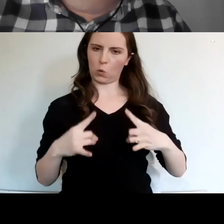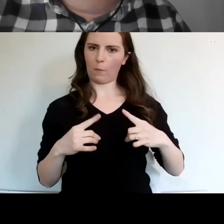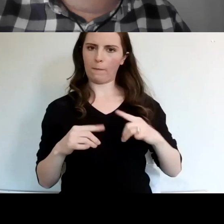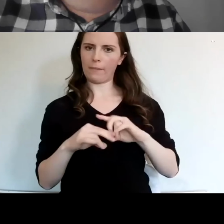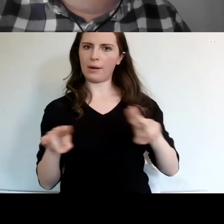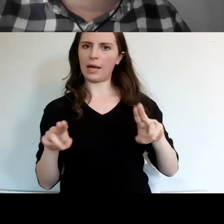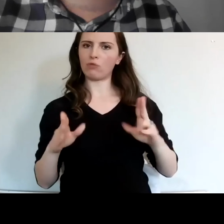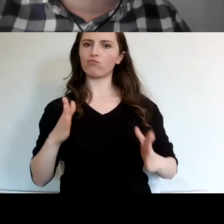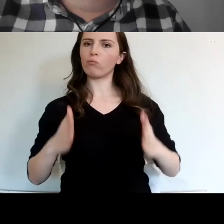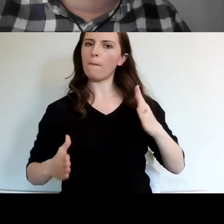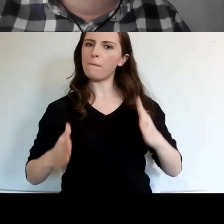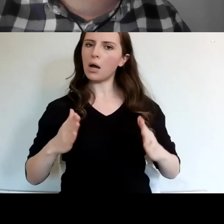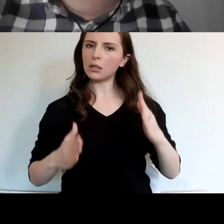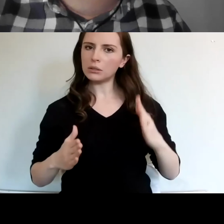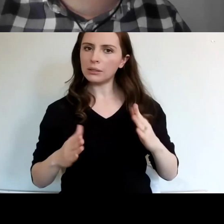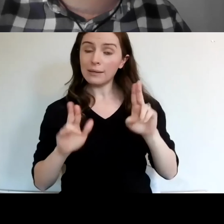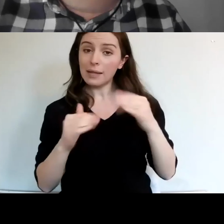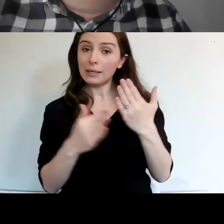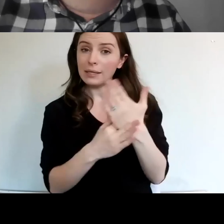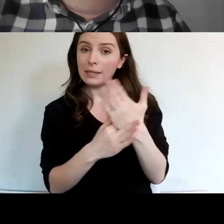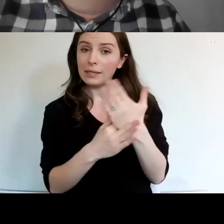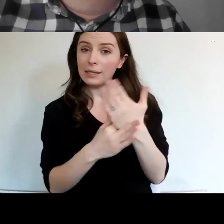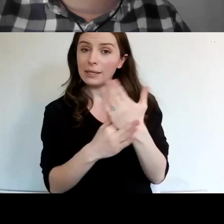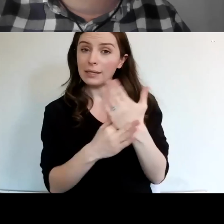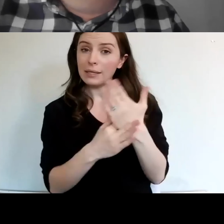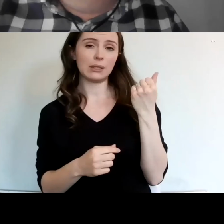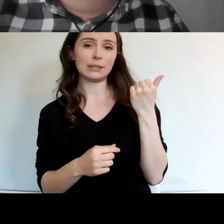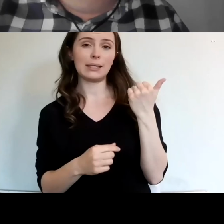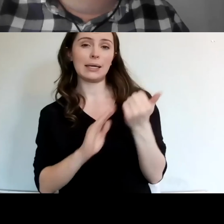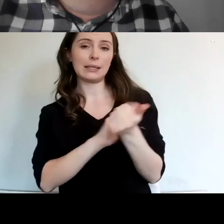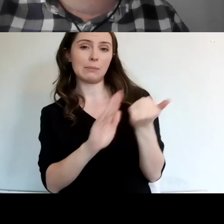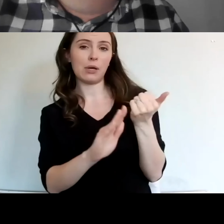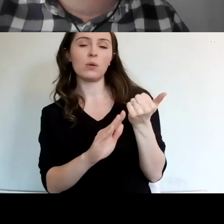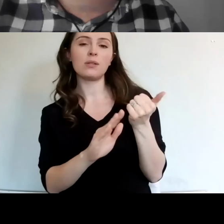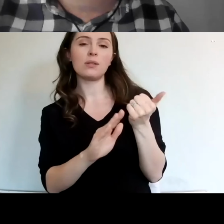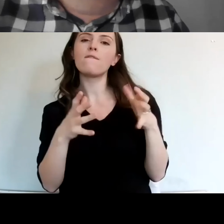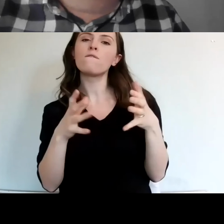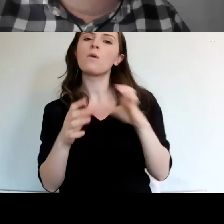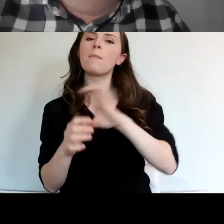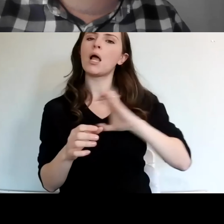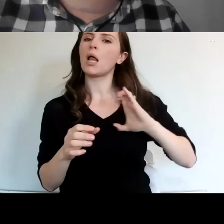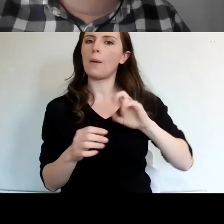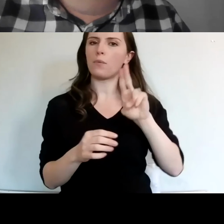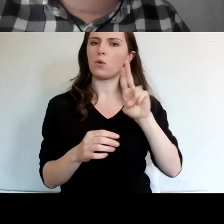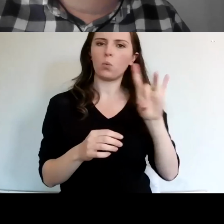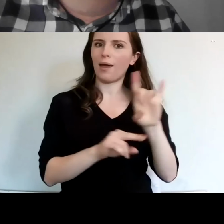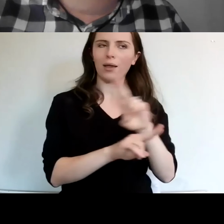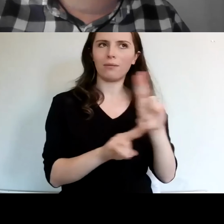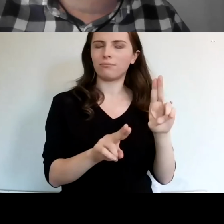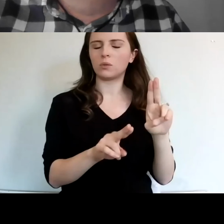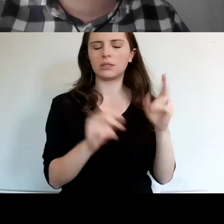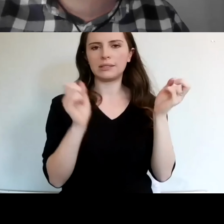I had an instance recently with a football club in the UK where that wasn't actually the case. I had to have sighted assistance.